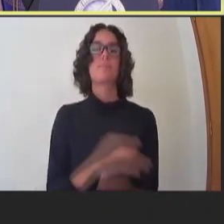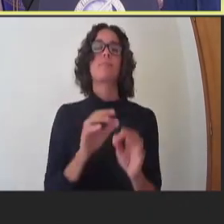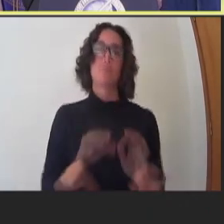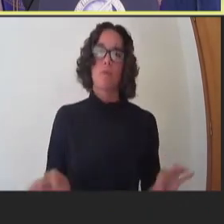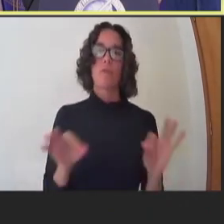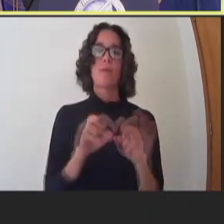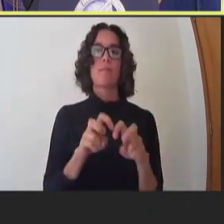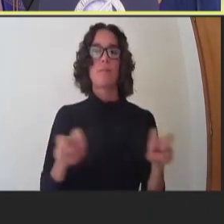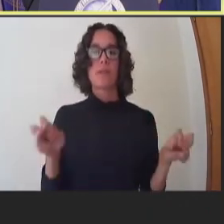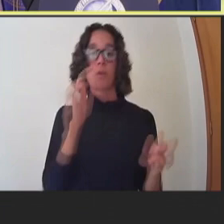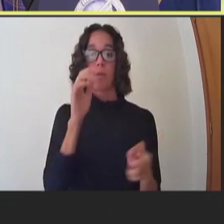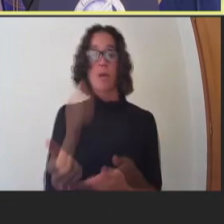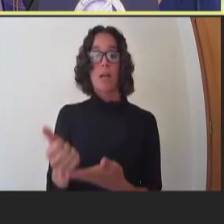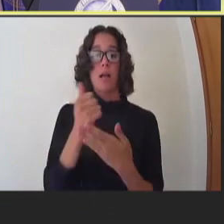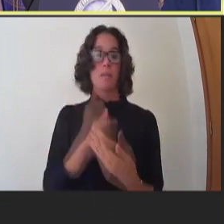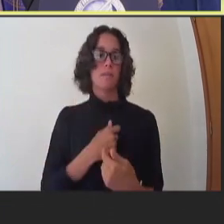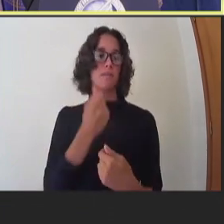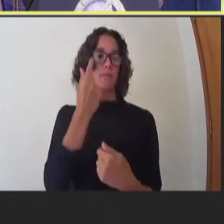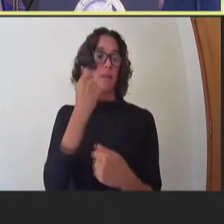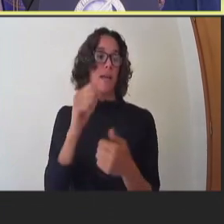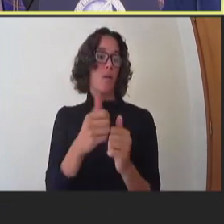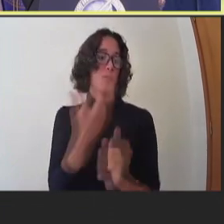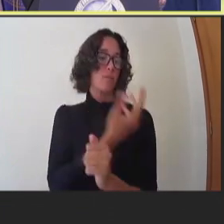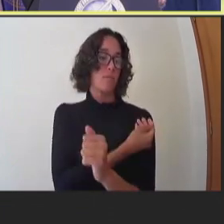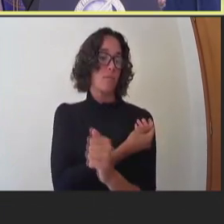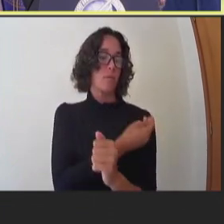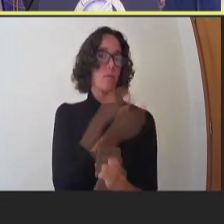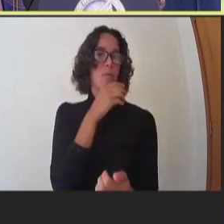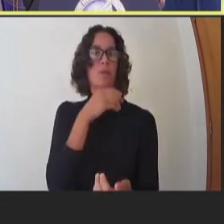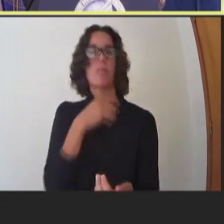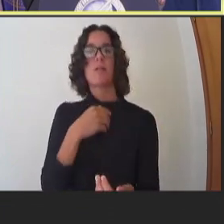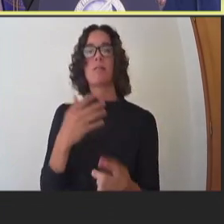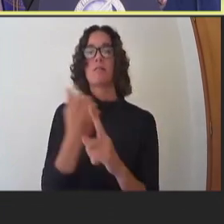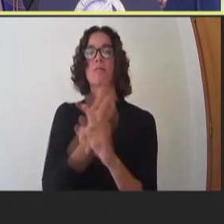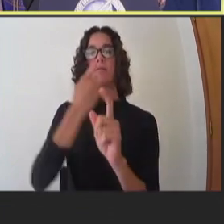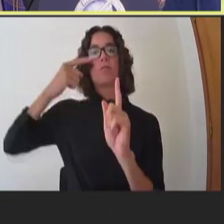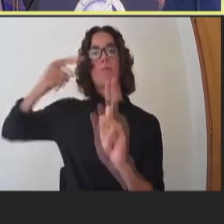vaccination across the lifespan and in public health emergencies where targeted data can